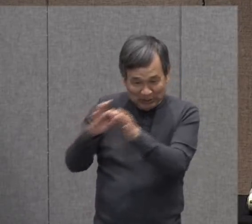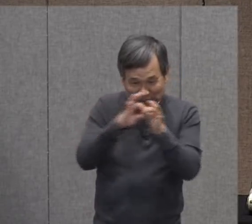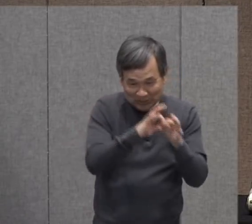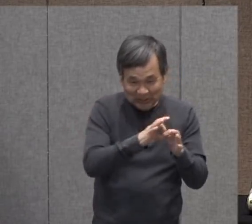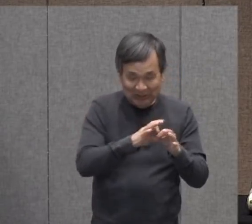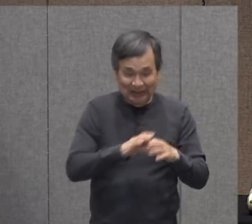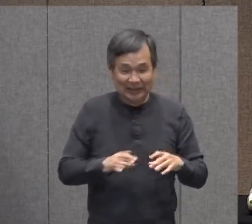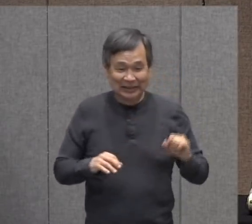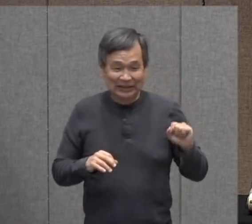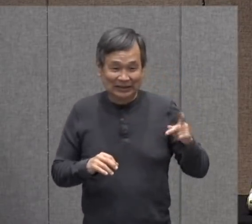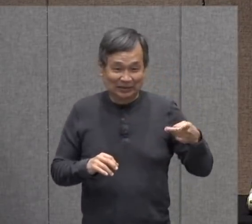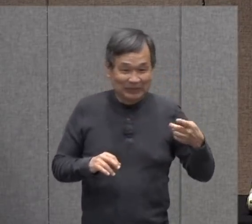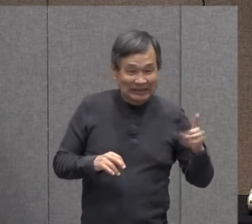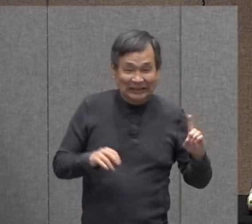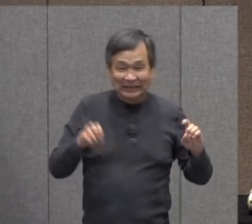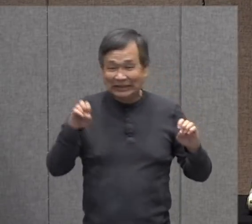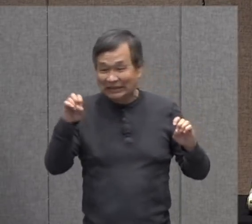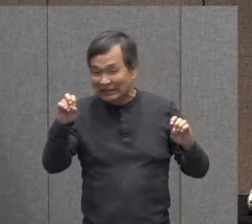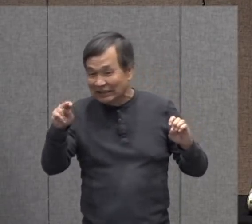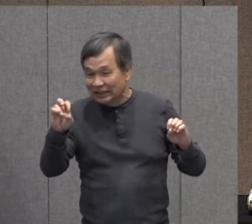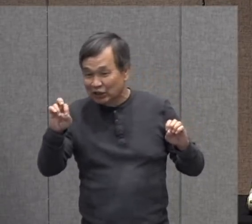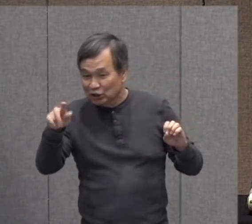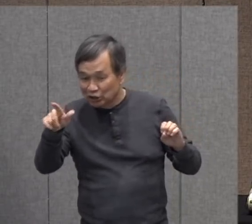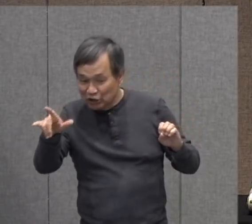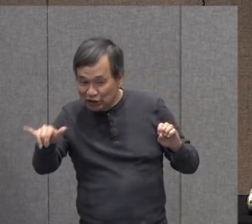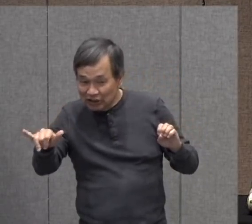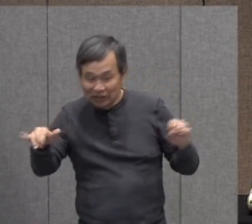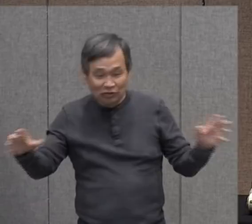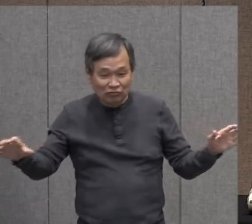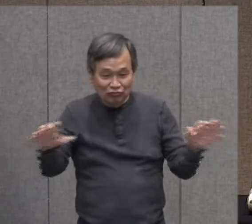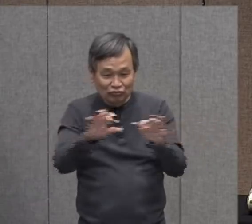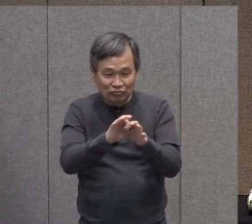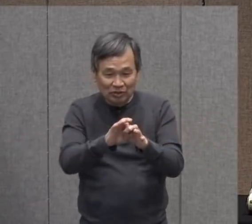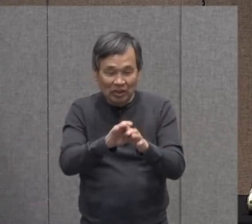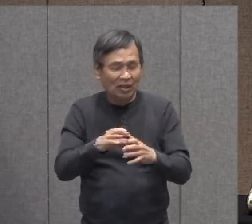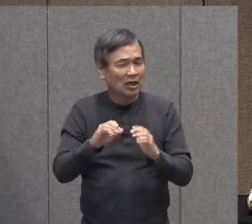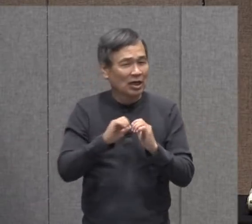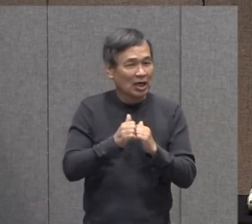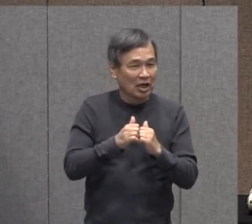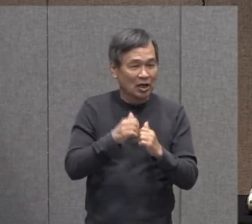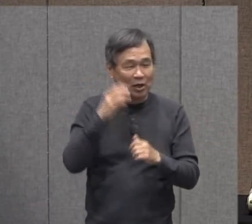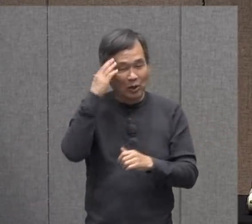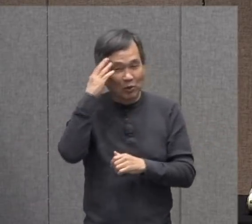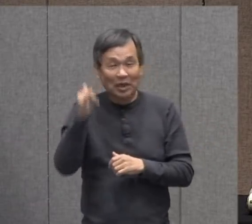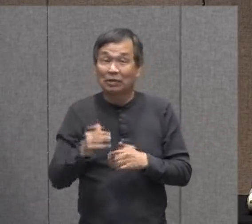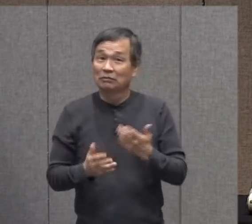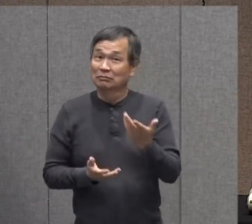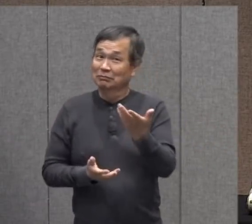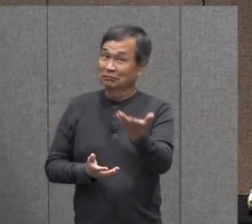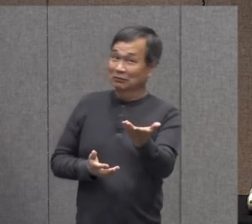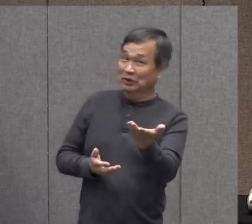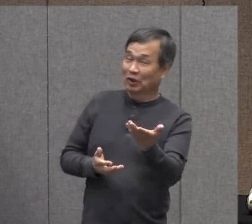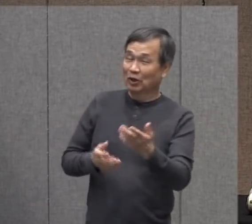Why is speed and energy related? So hopefully, you checked out the lesson on energy